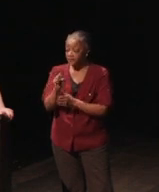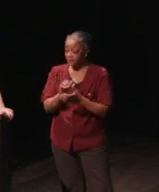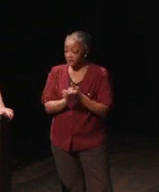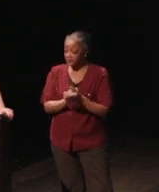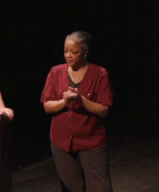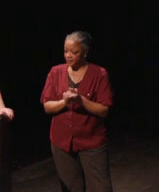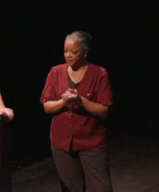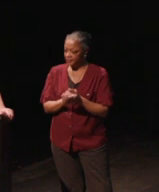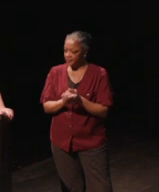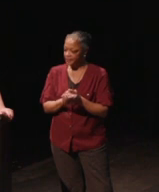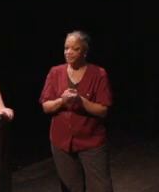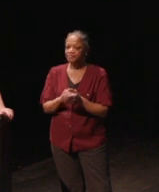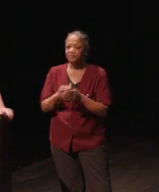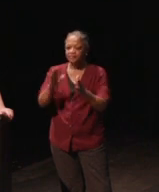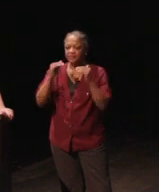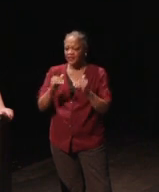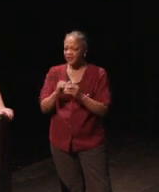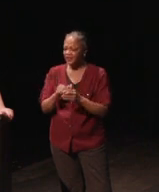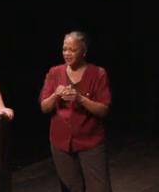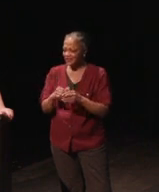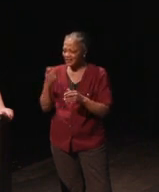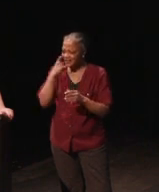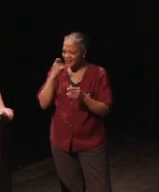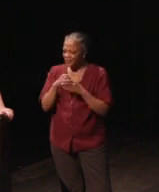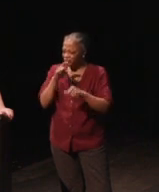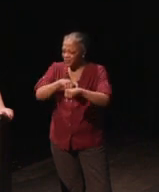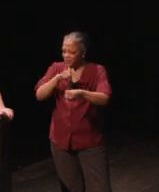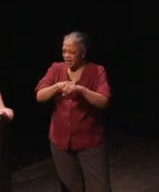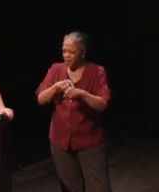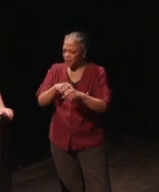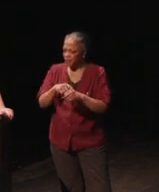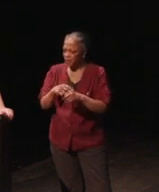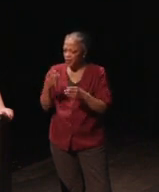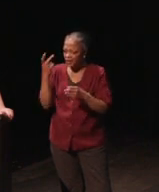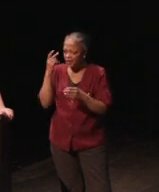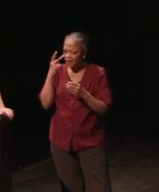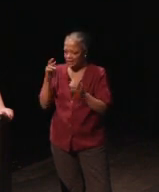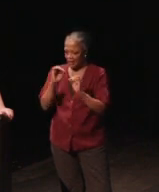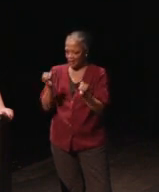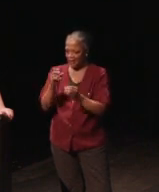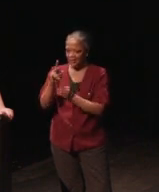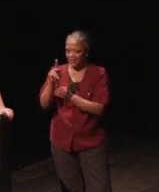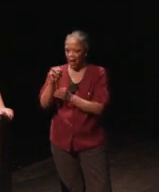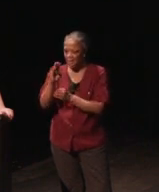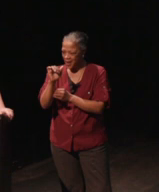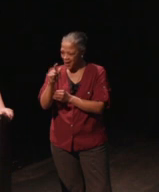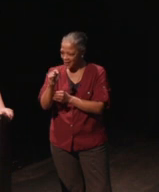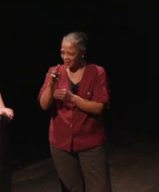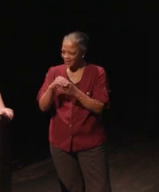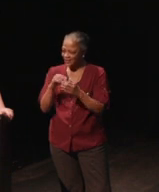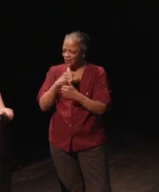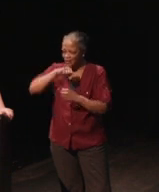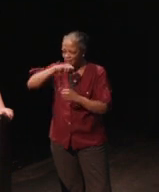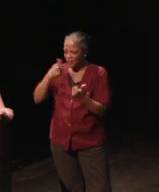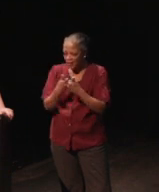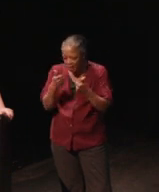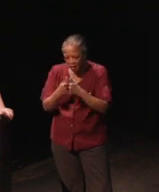"Just spent some time with Sightless Kombat again. His love of gaming and work to make gaming accessible to everyone is inspiring."